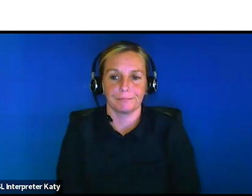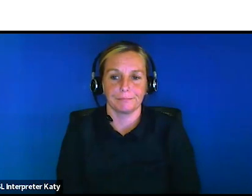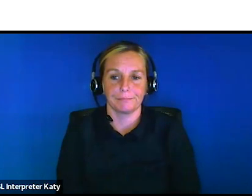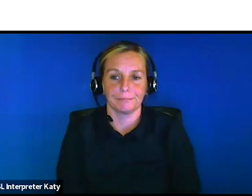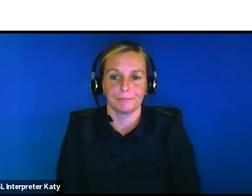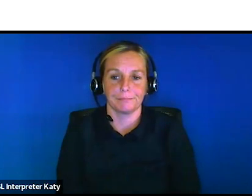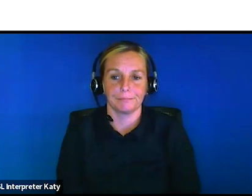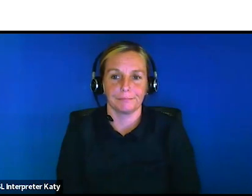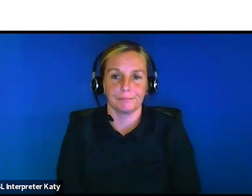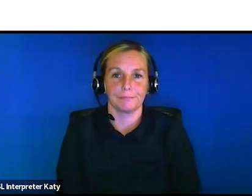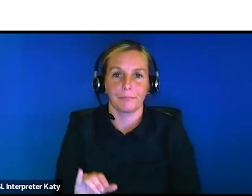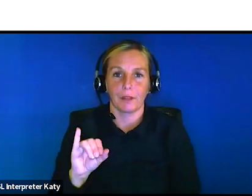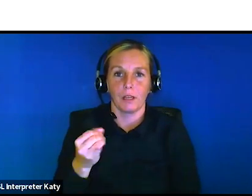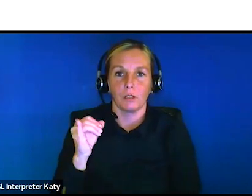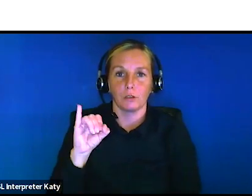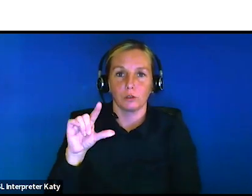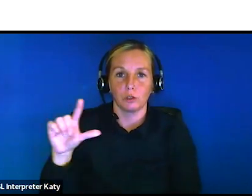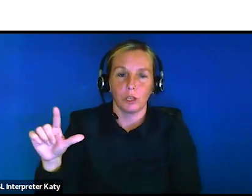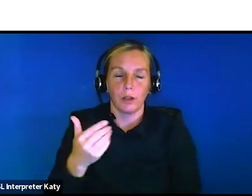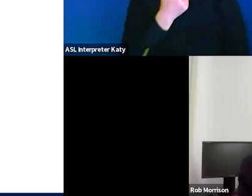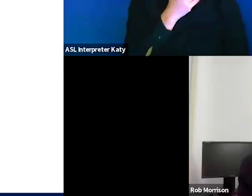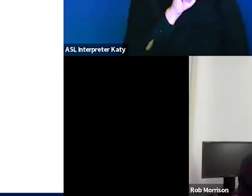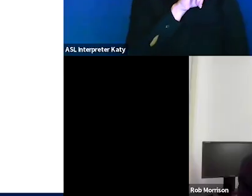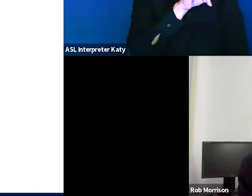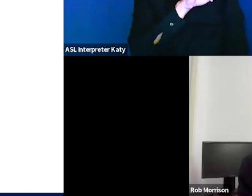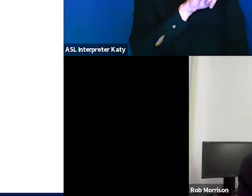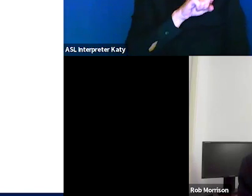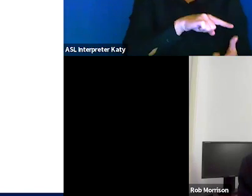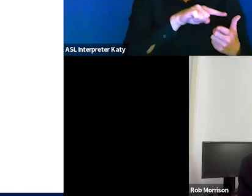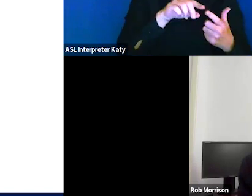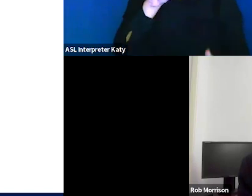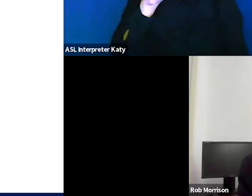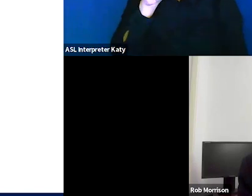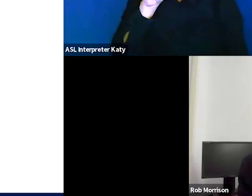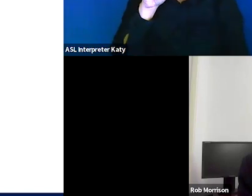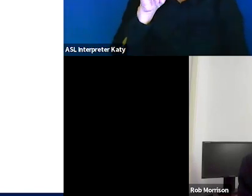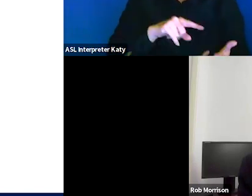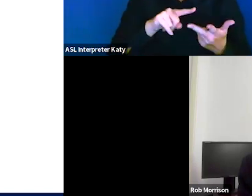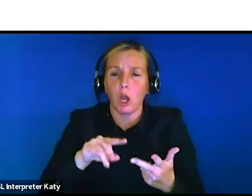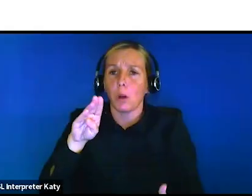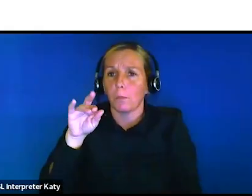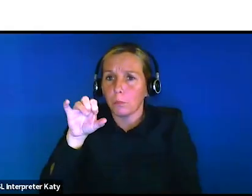Thank you, Annette, Monica, Brian and Rob for all of the tremendous information